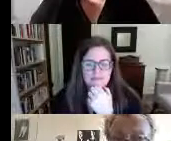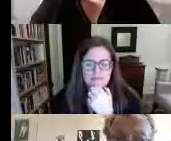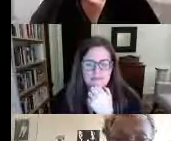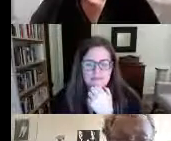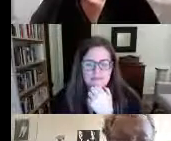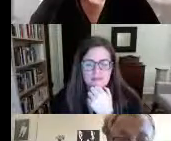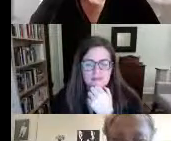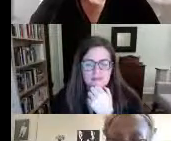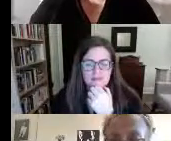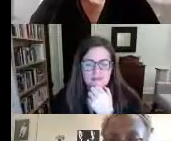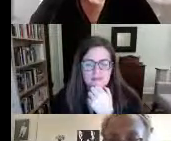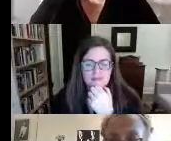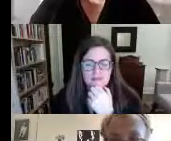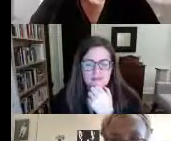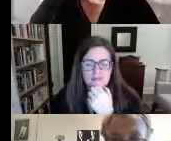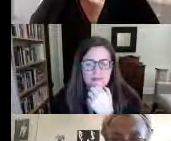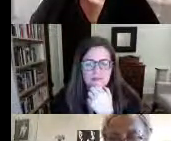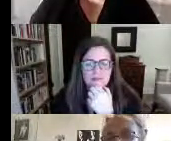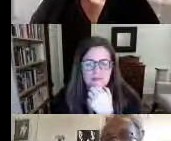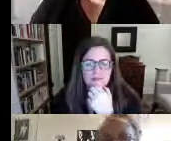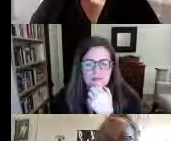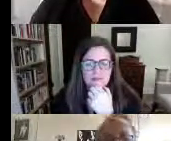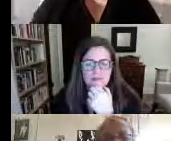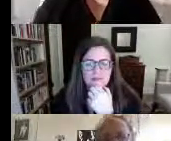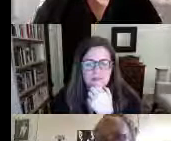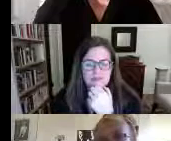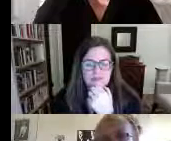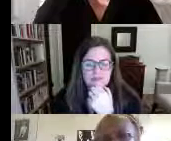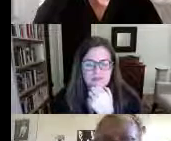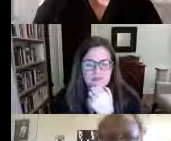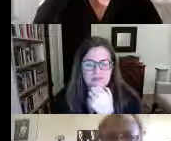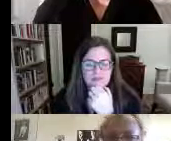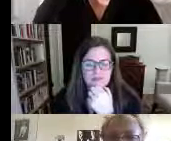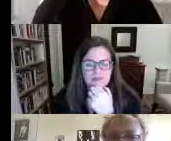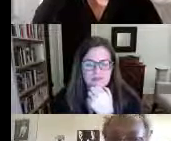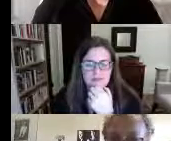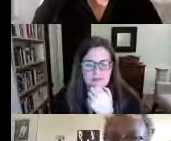from the late 1700s until now, that has been an unbroken lineage of literacy,